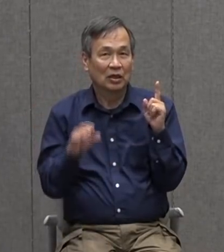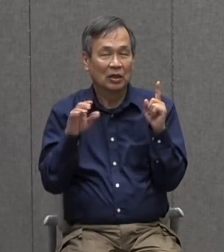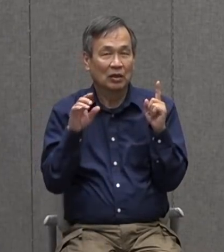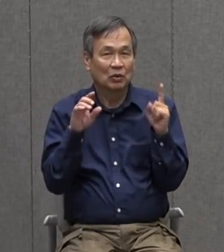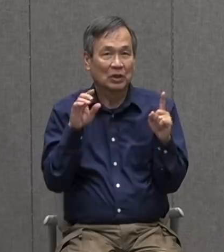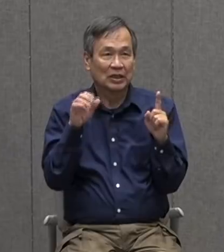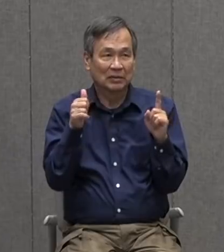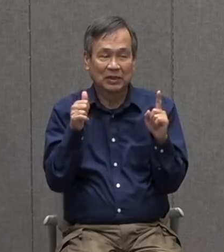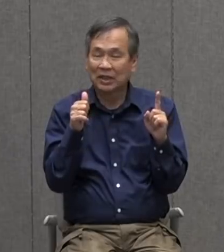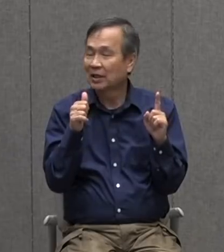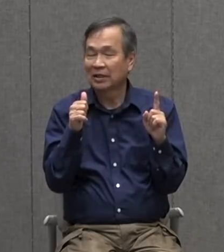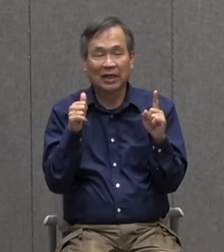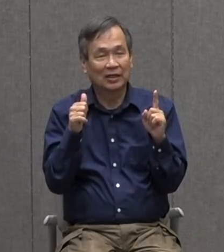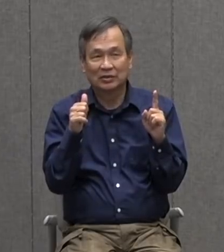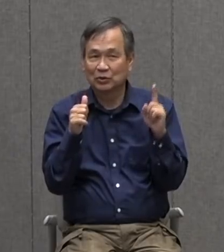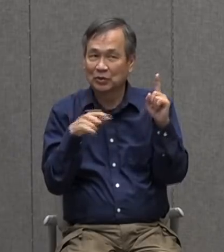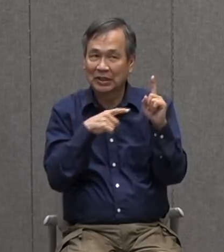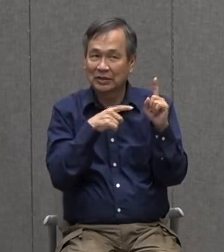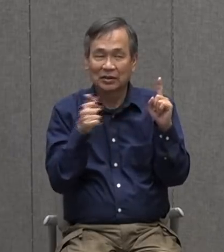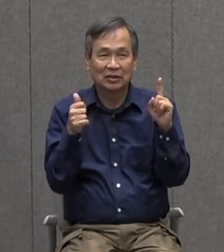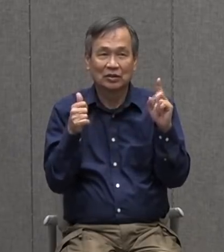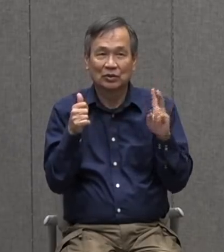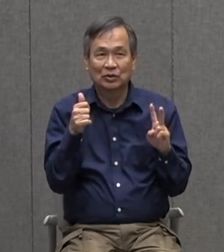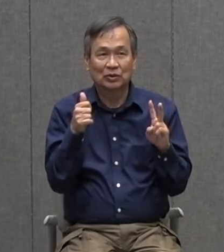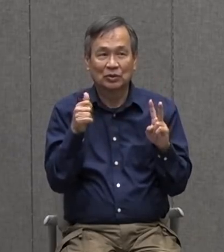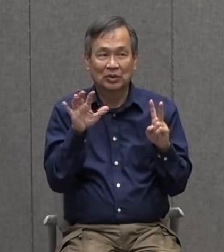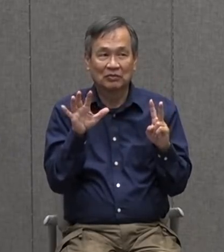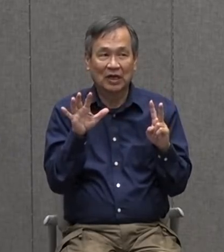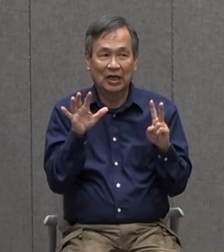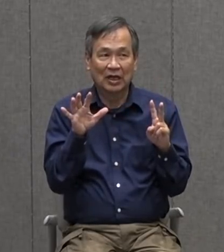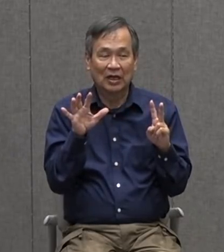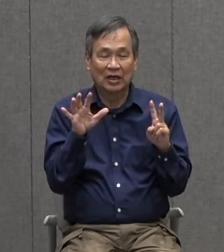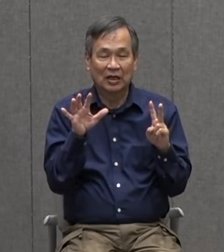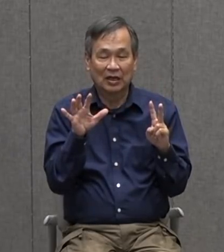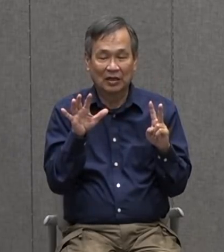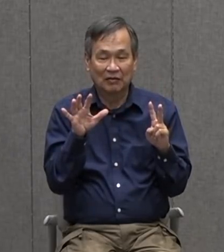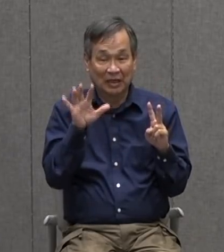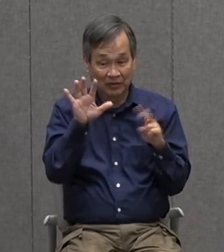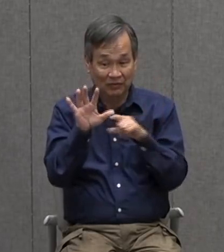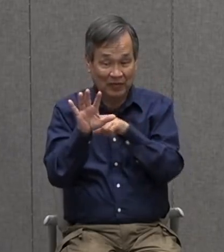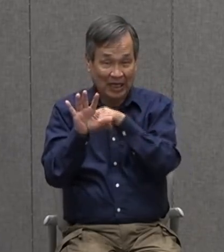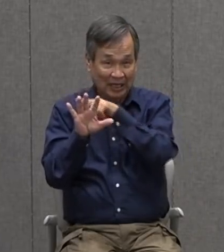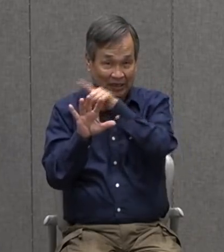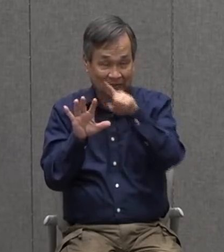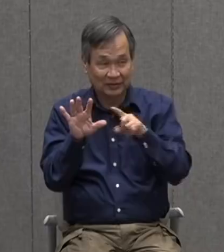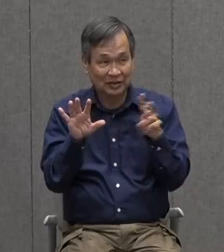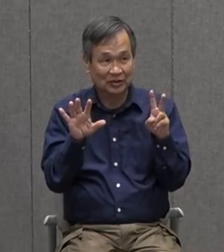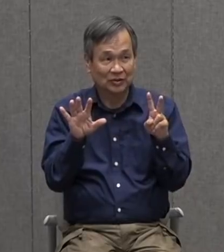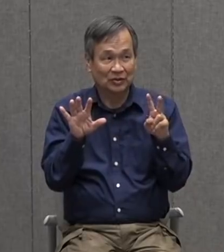I can't pick the one, two times five. So I have five, three, four,